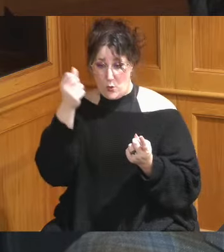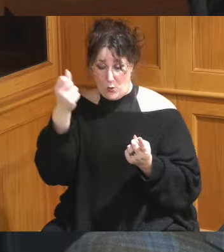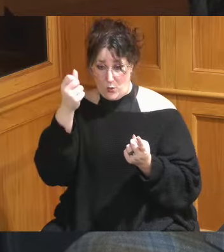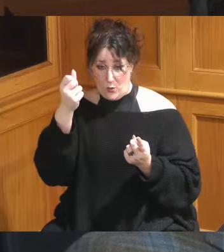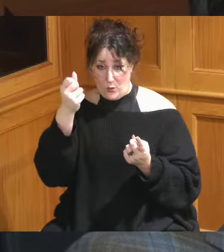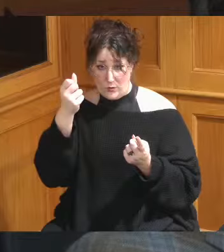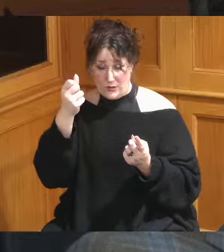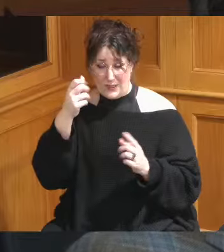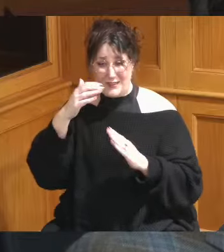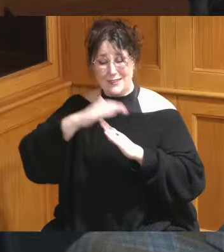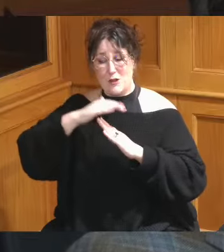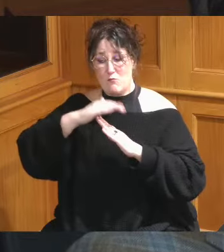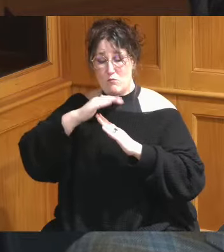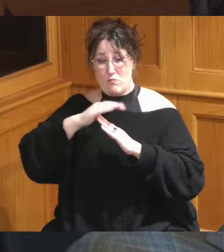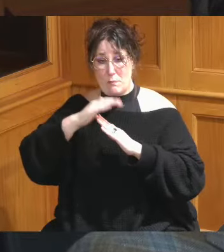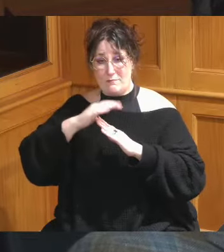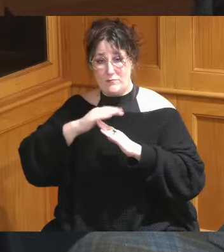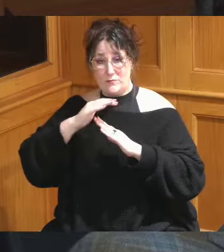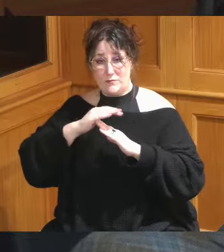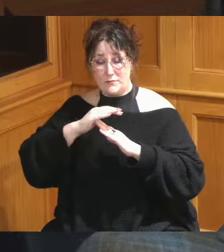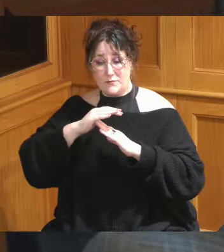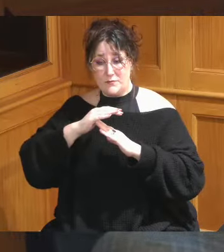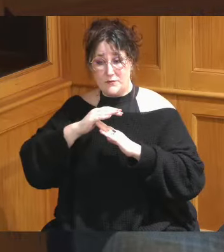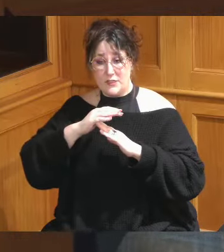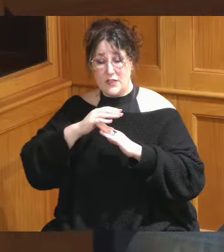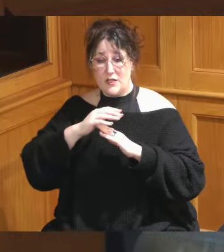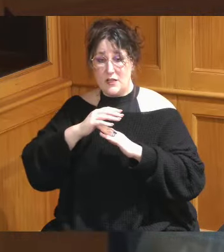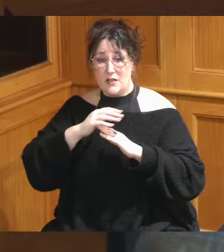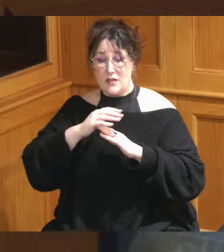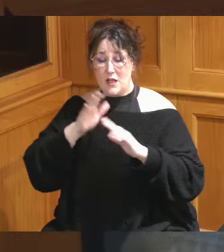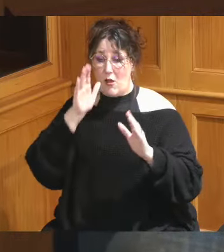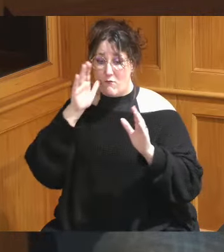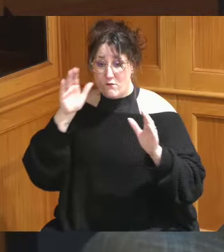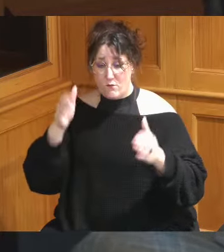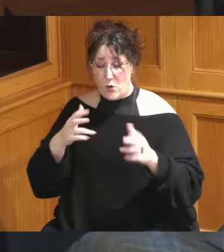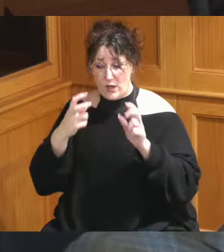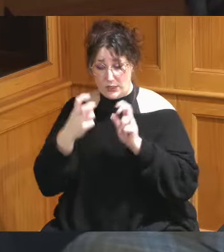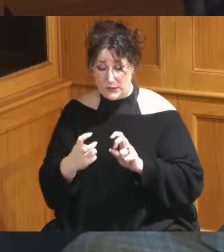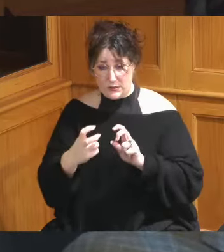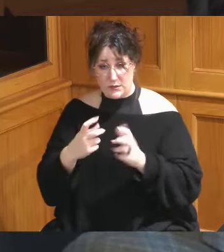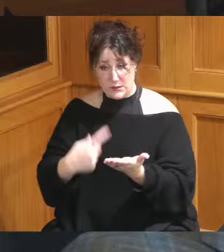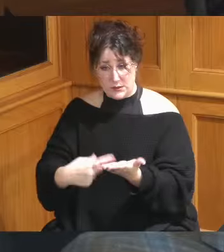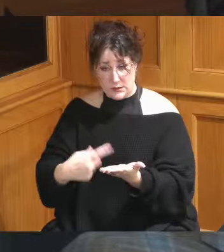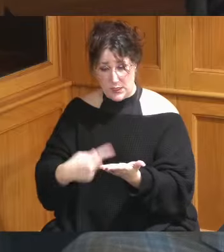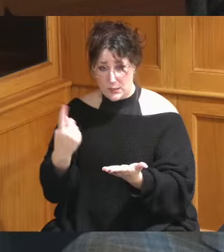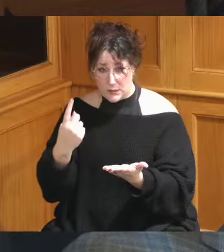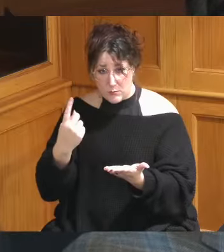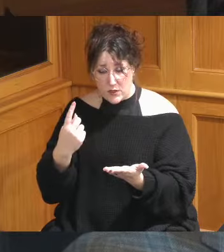Let's have a real I mean just a focus thing on this. And so I know that the Administrator said